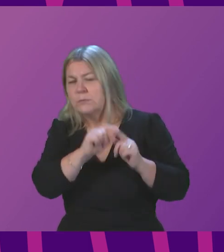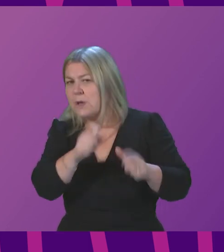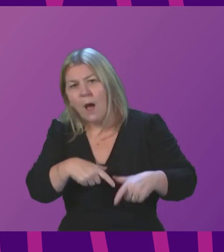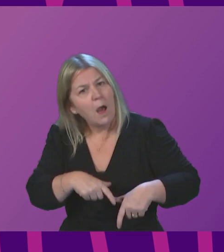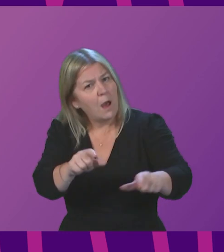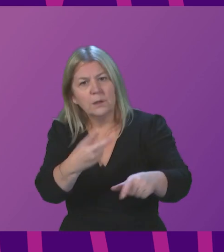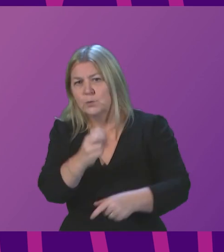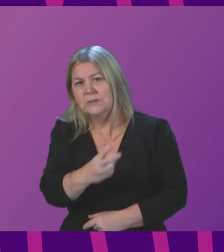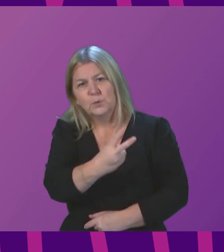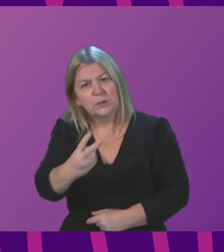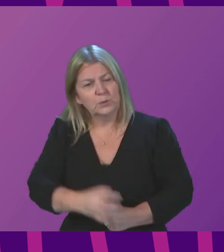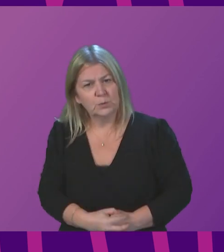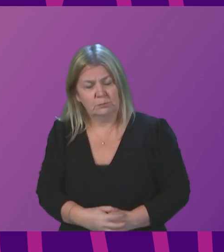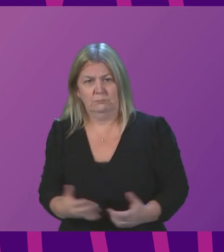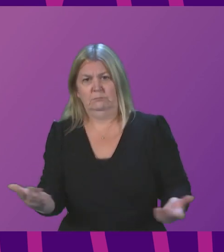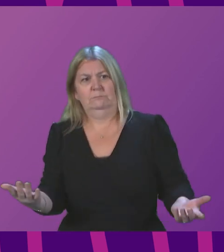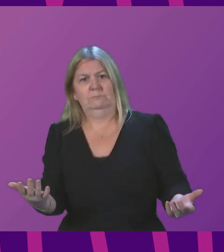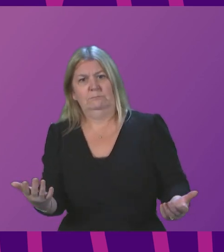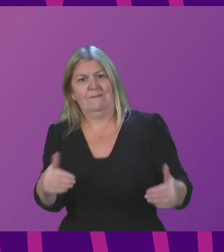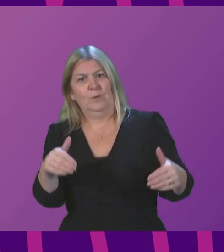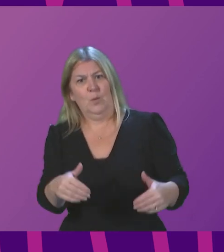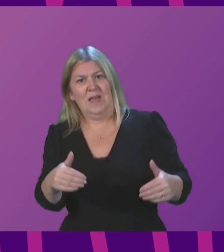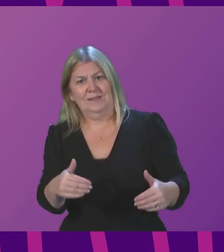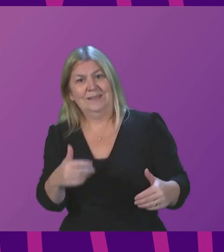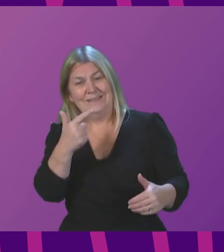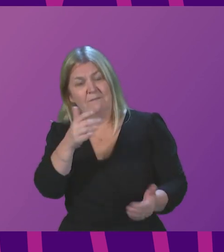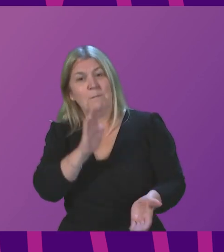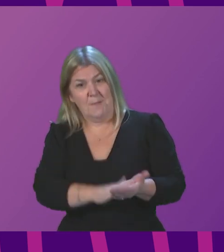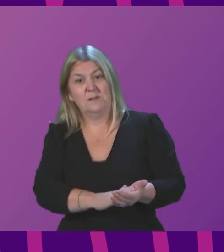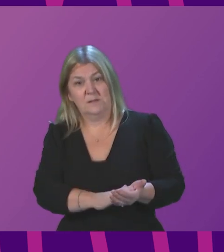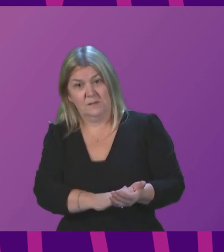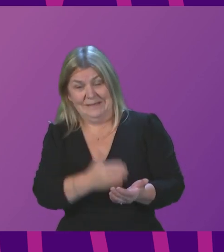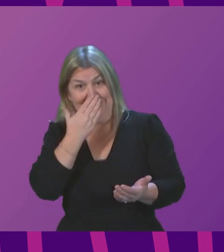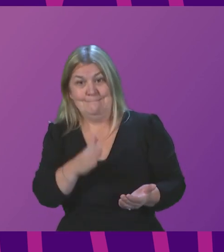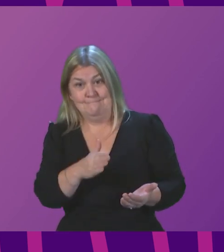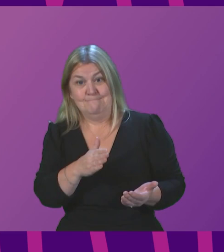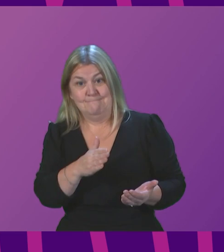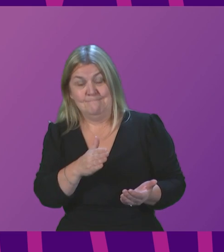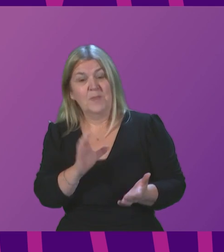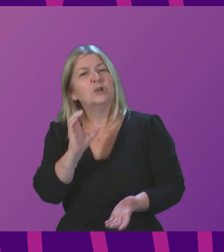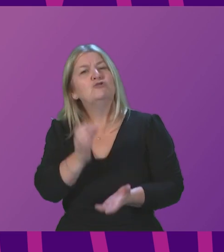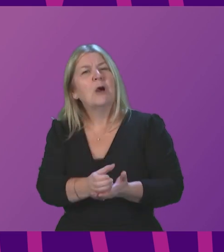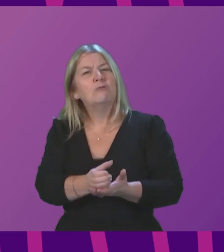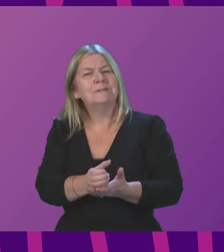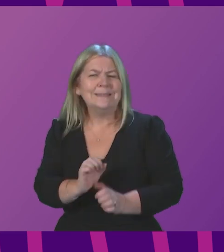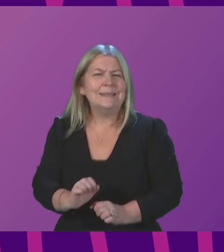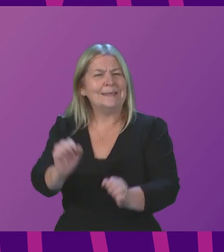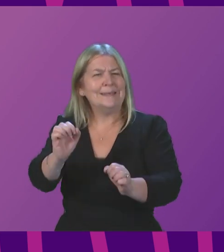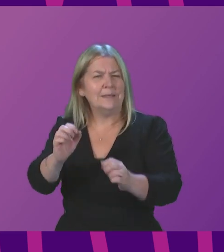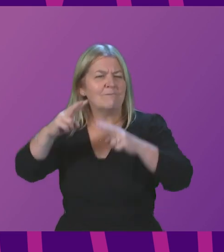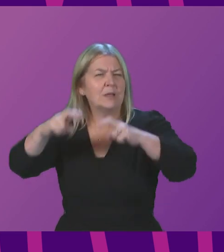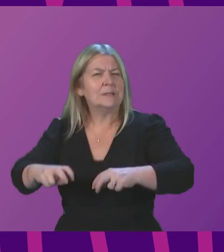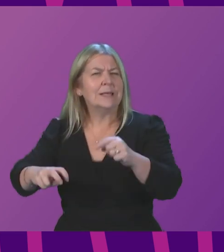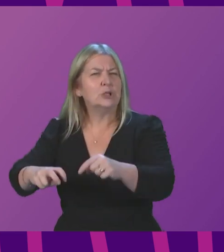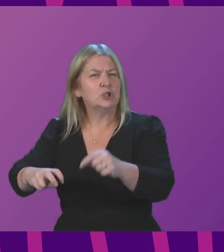risk of heart failure face waits of up to seven months. Despite the challenges of the